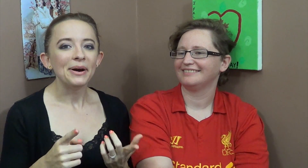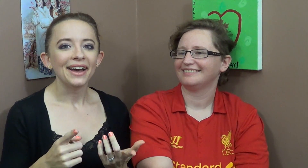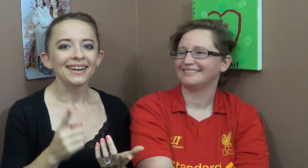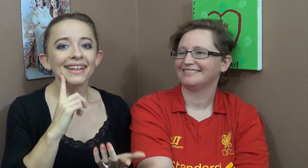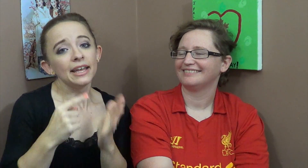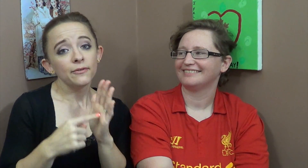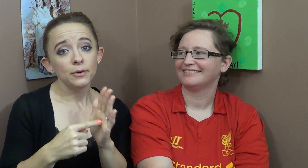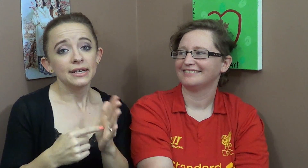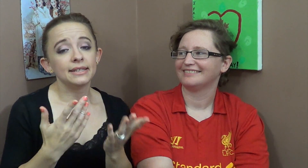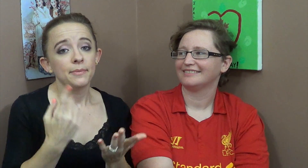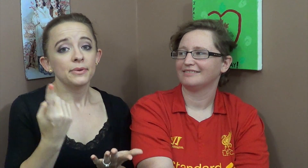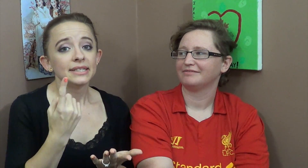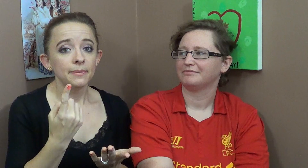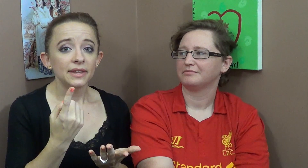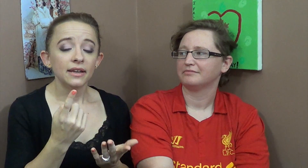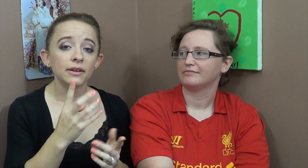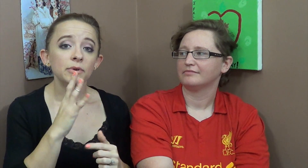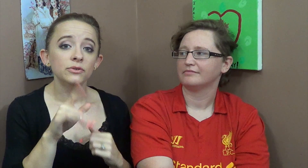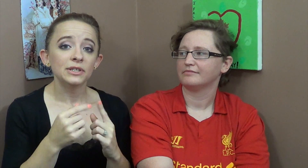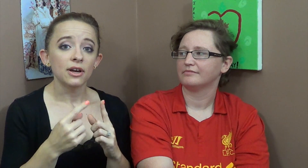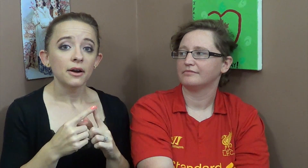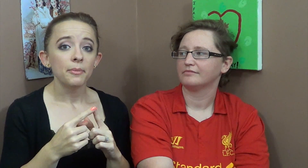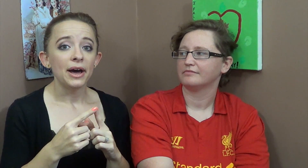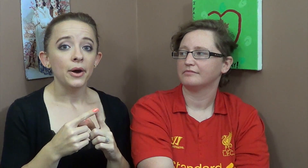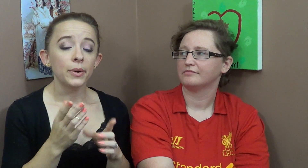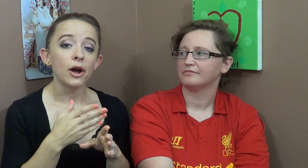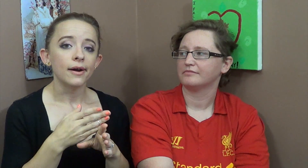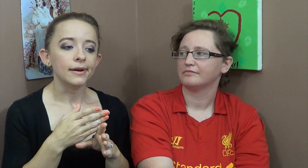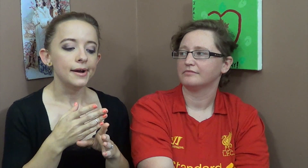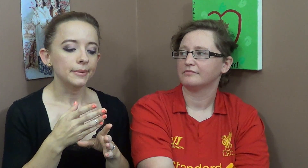Like for example something... and when we talk about our